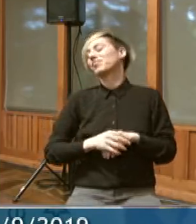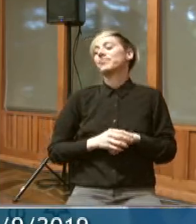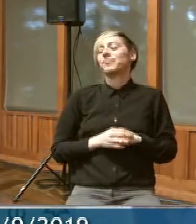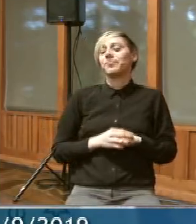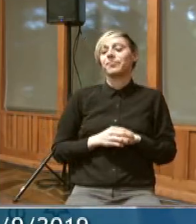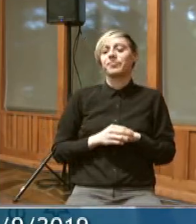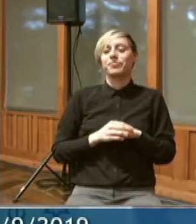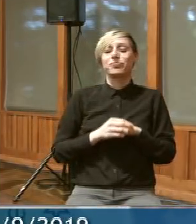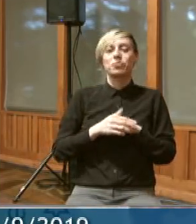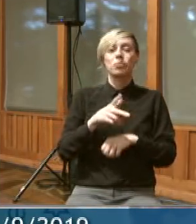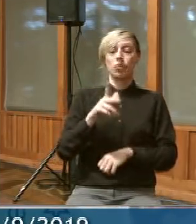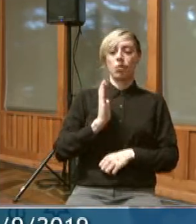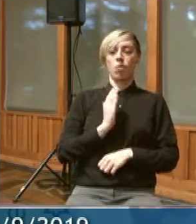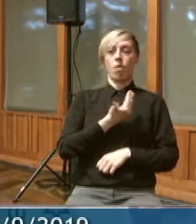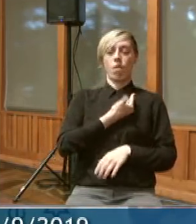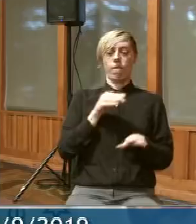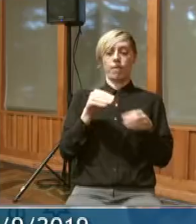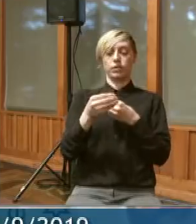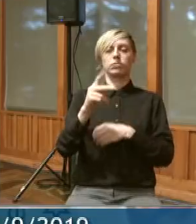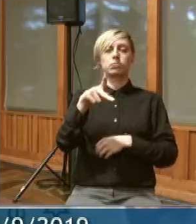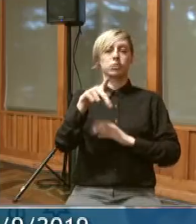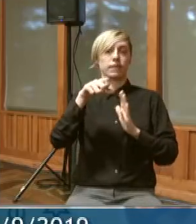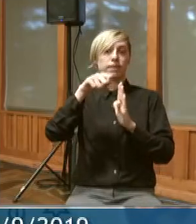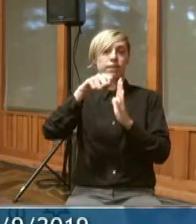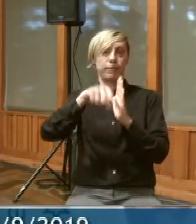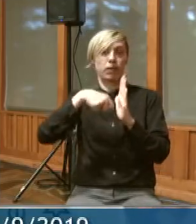ALSO BECAUSE OF OUR REPUTATION AS A FILM FRIENDLY CITY IN WHICH